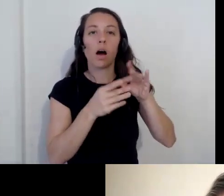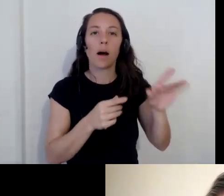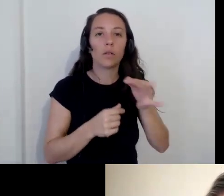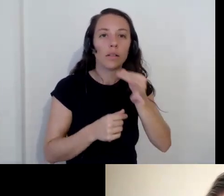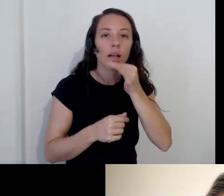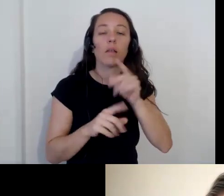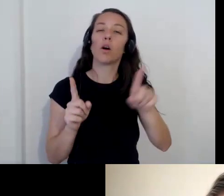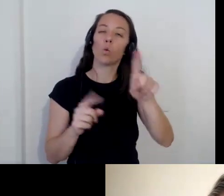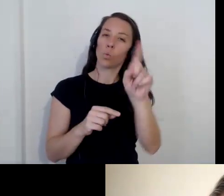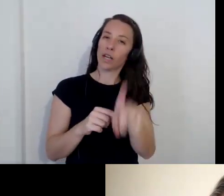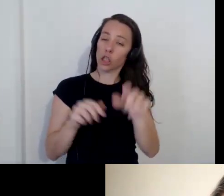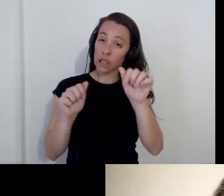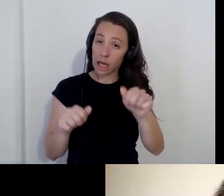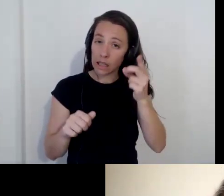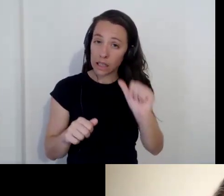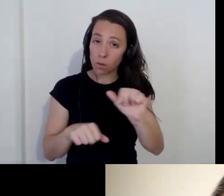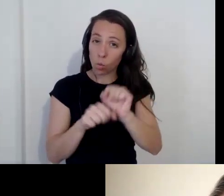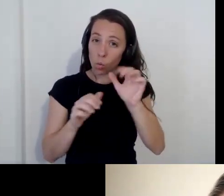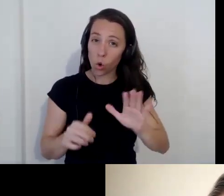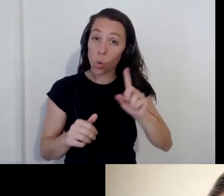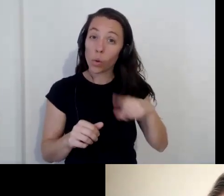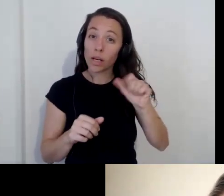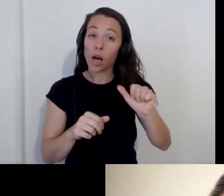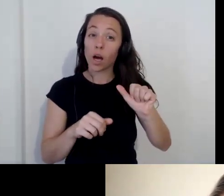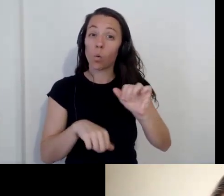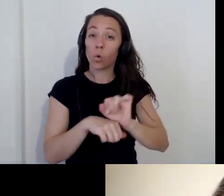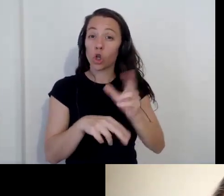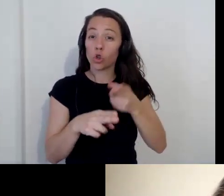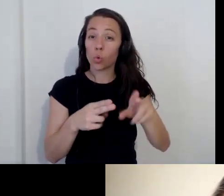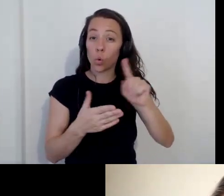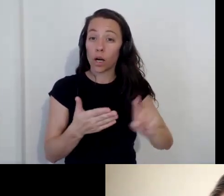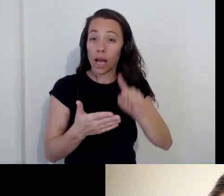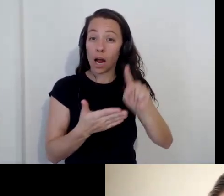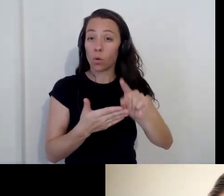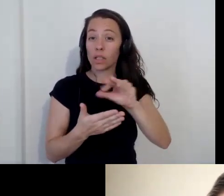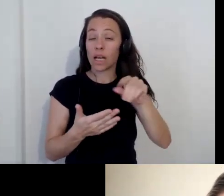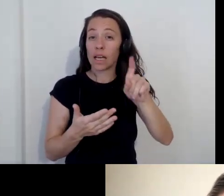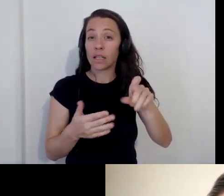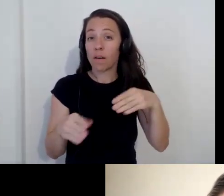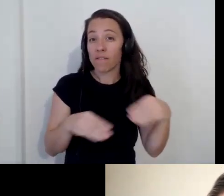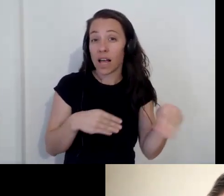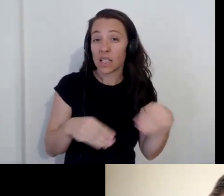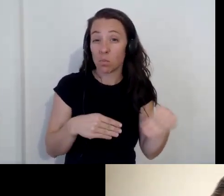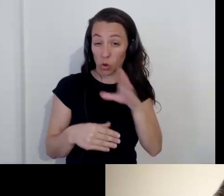is can Disabled who can only work short hours need to be flexible, would they be a good fit?